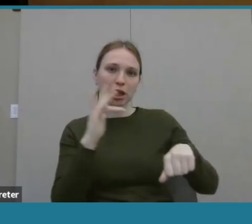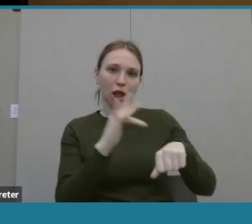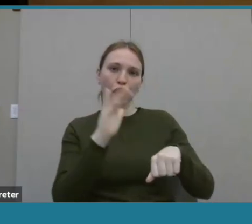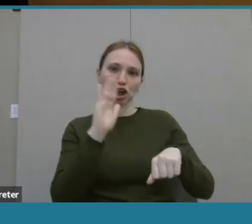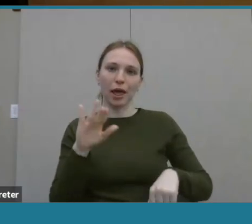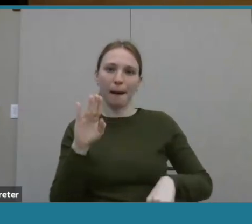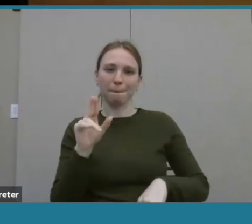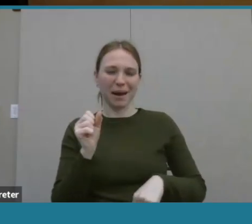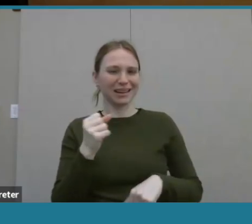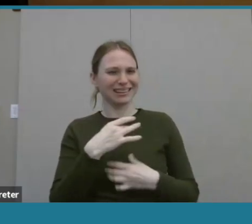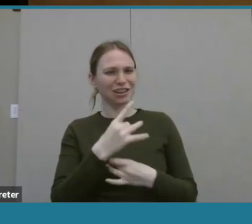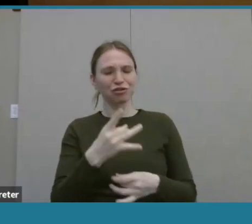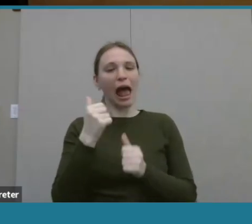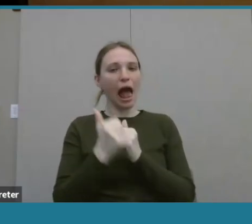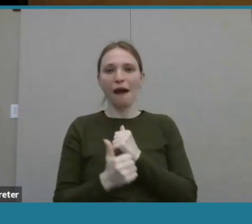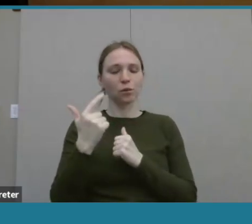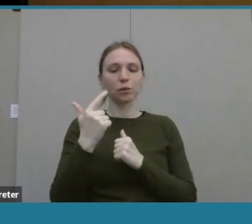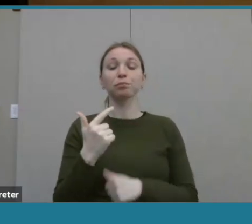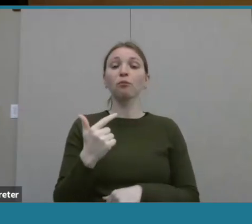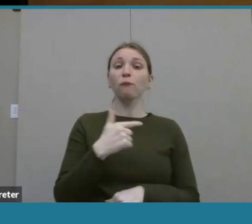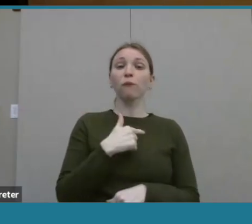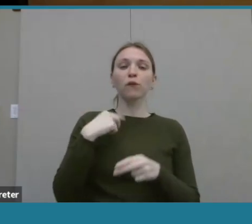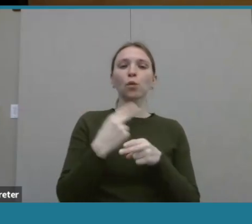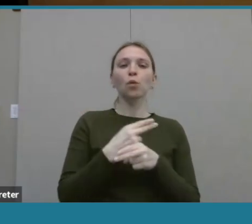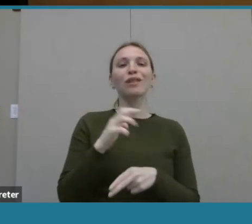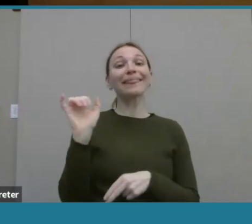So we created the same example, the same tactile experience with